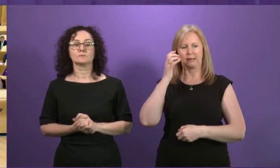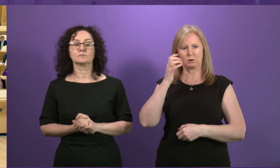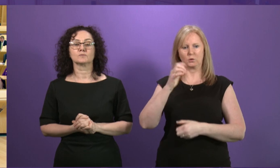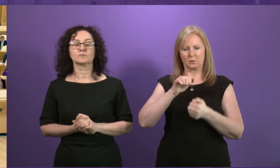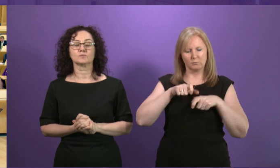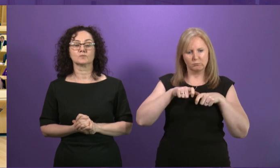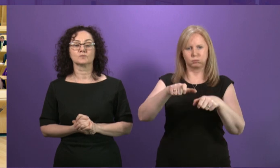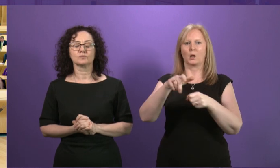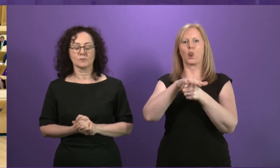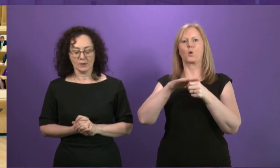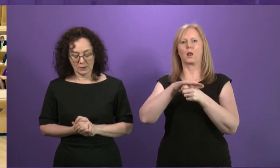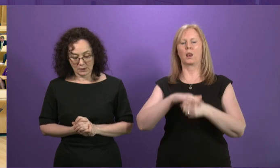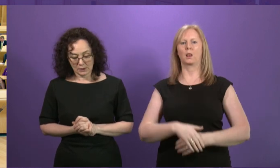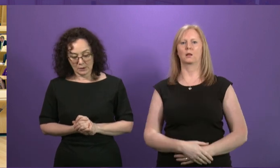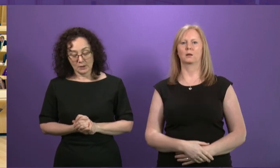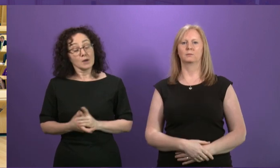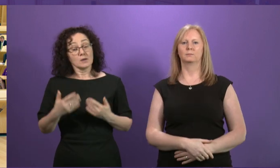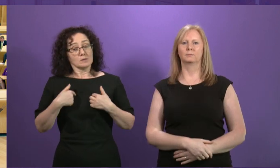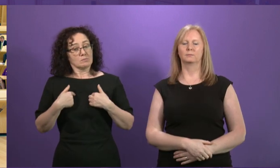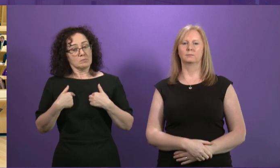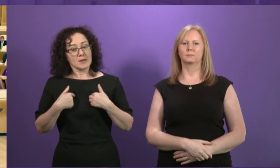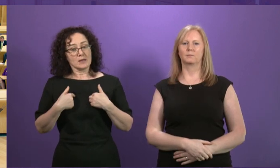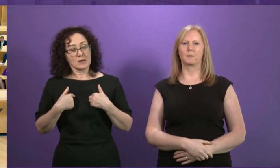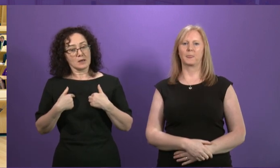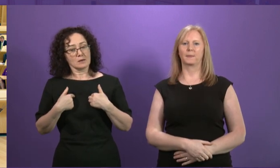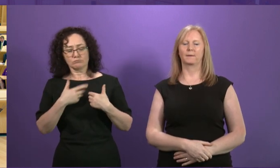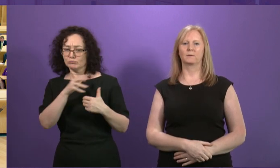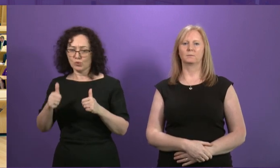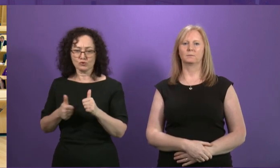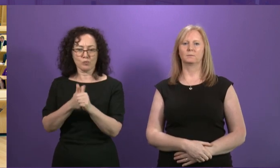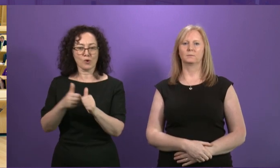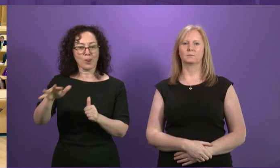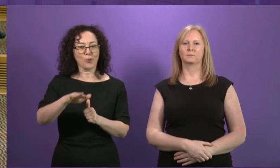The First Minister (Nicola Sturgeon): I am a great supporter and fan of local radio.